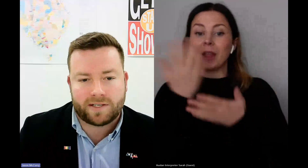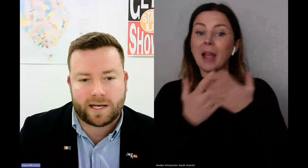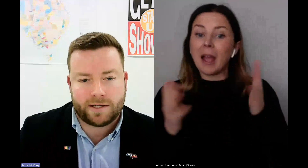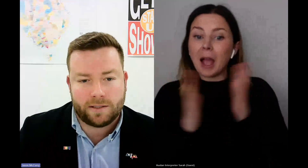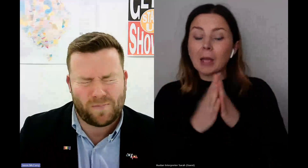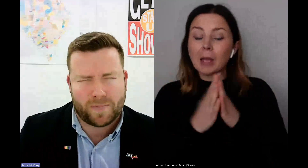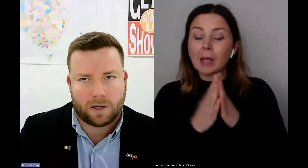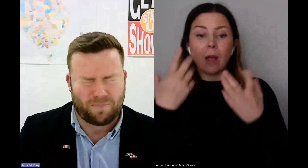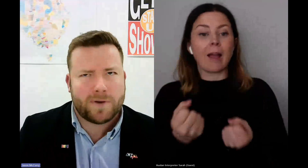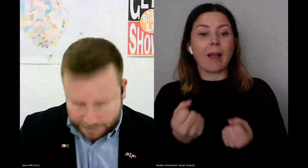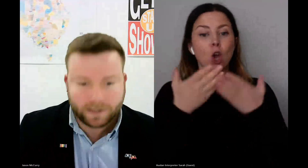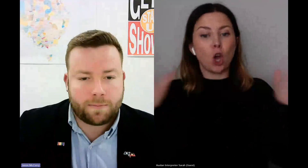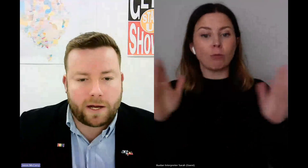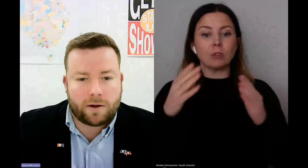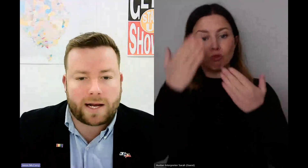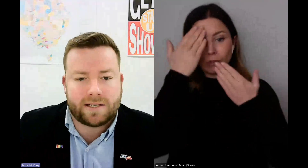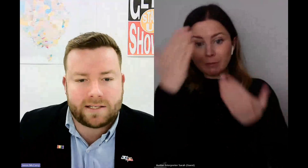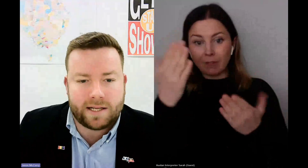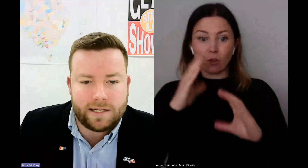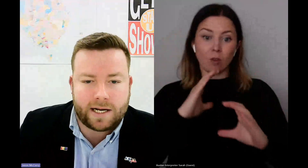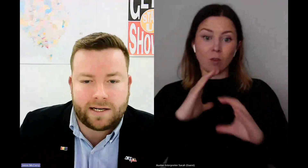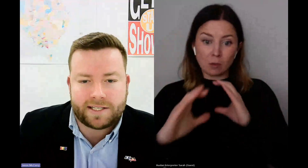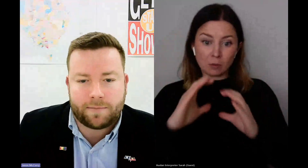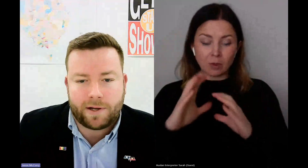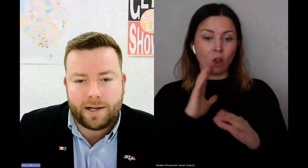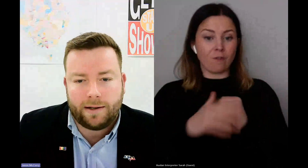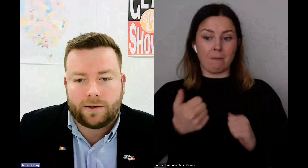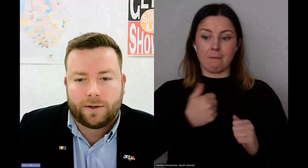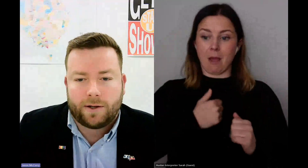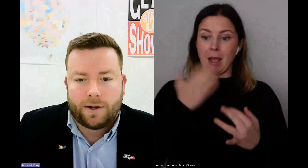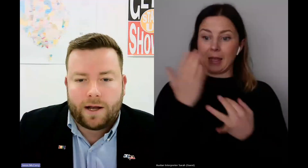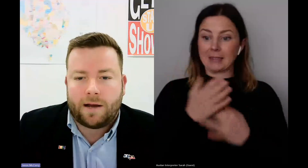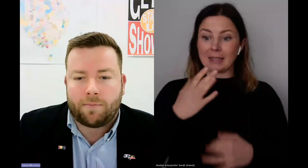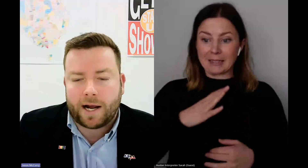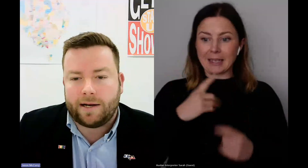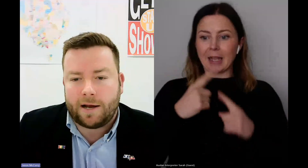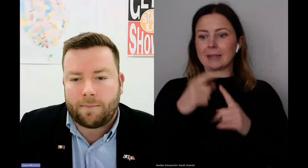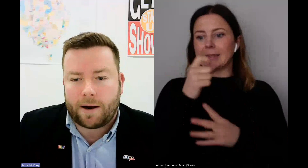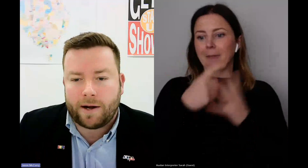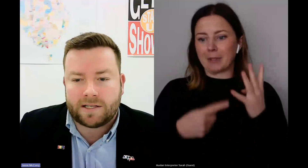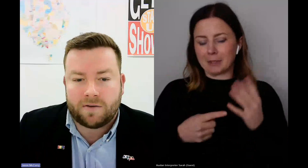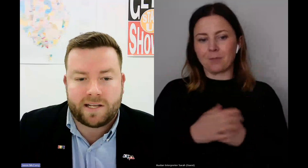conversations about your access needs and disability and breaking down barriers of